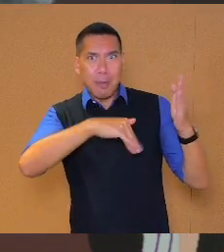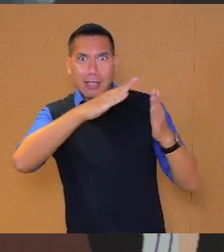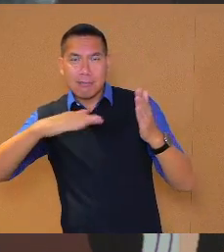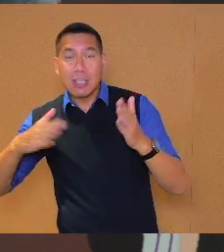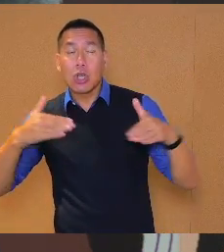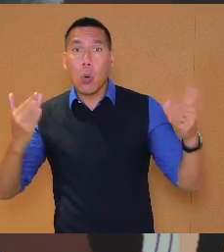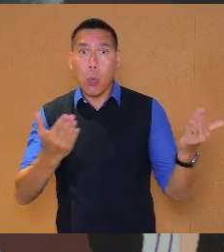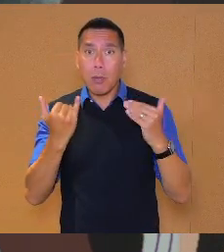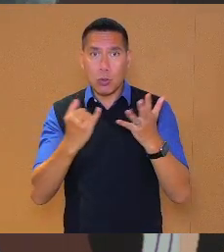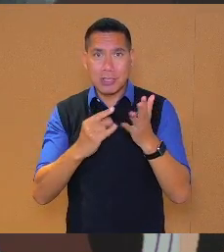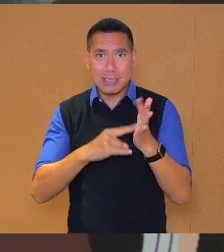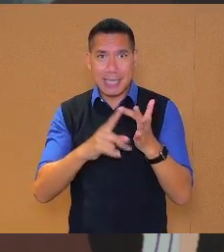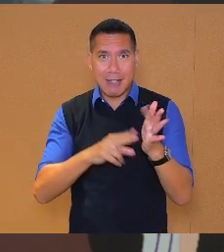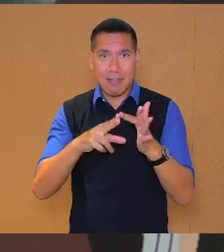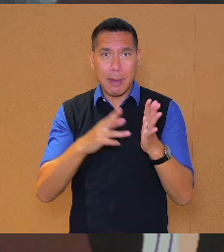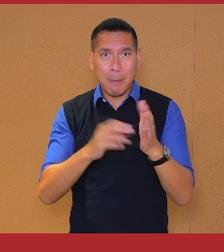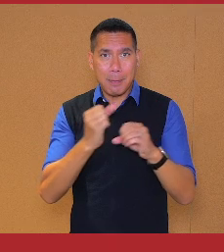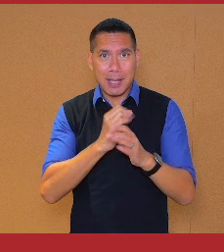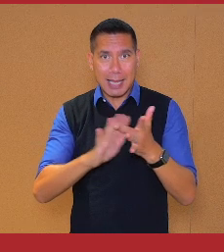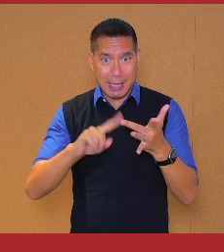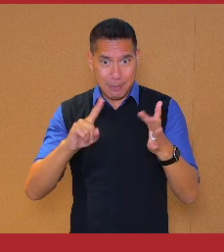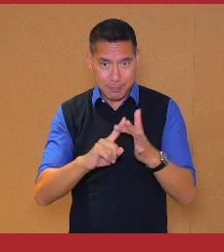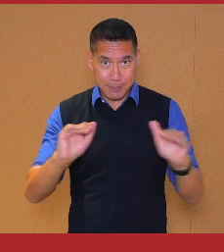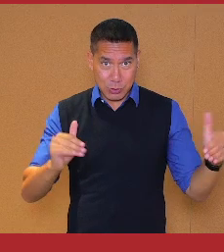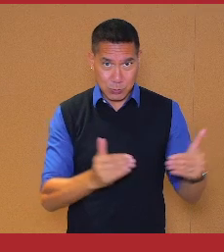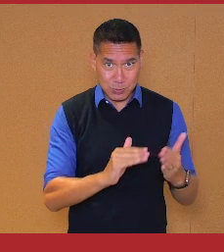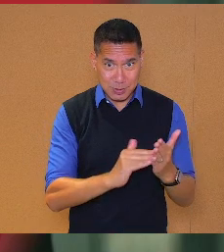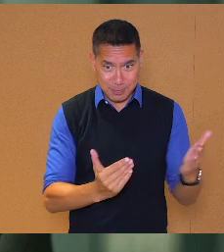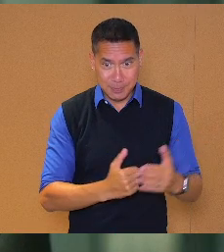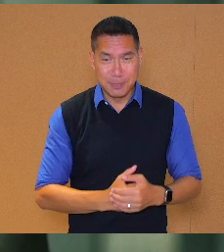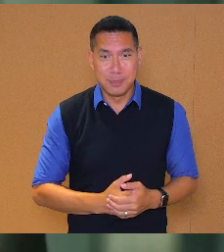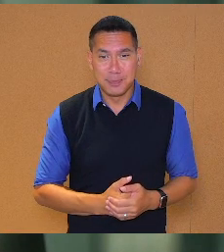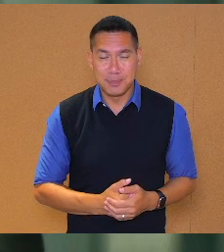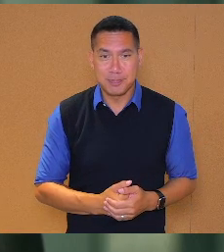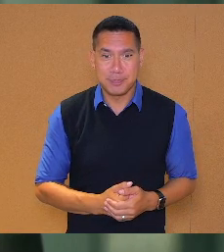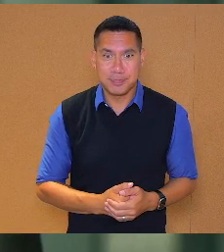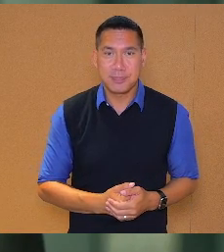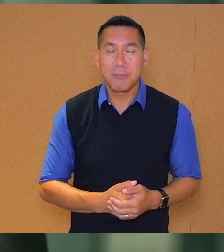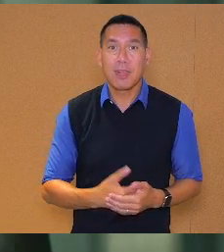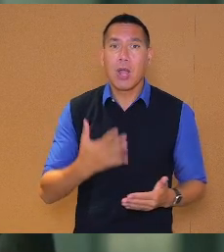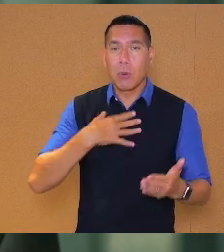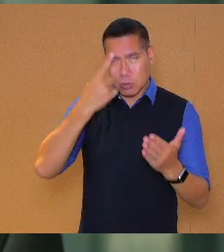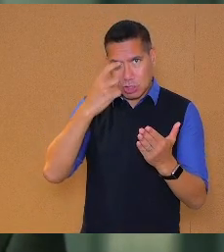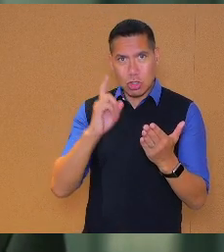McGhie, who has recorded an address for us. I would like to acknowledge the First Peoples and